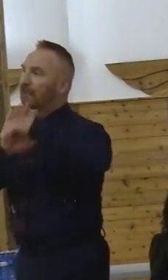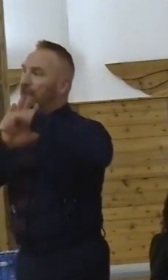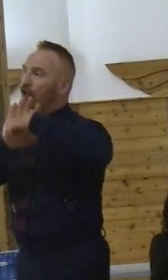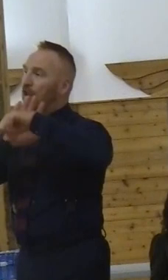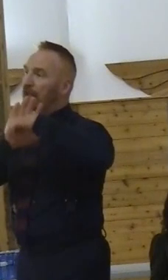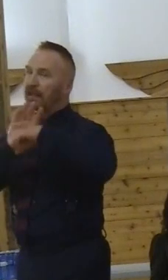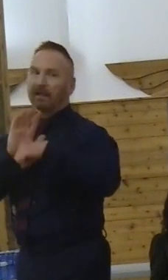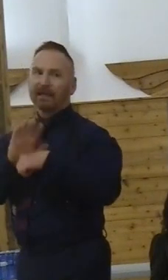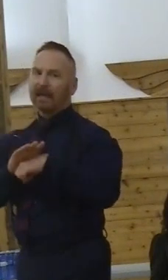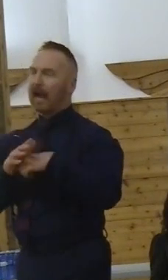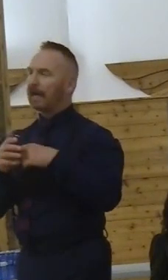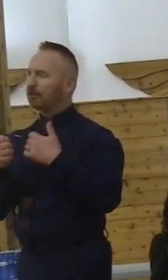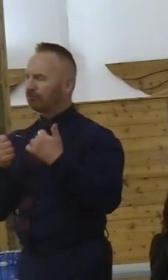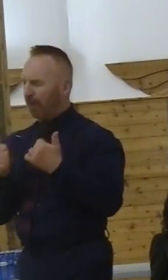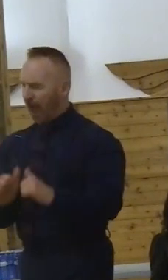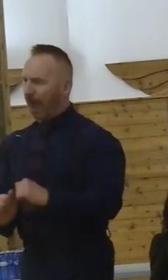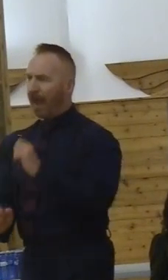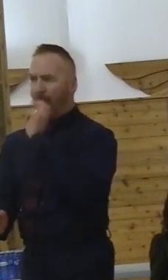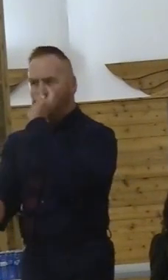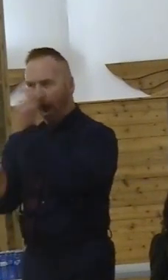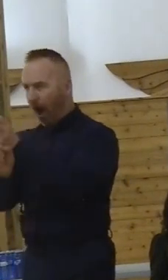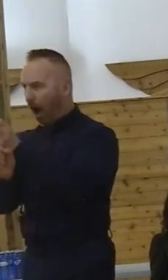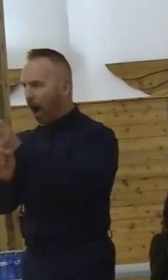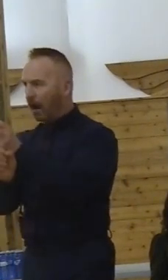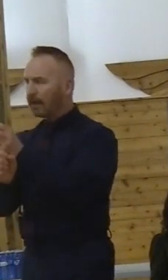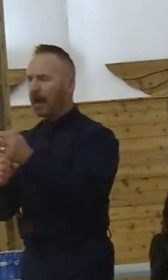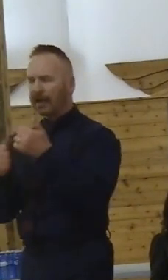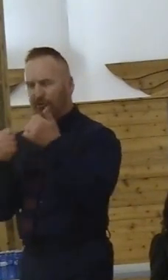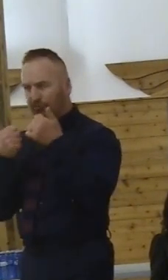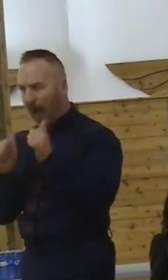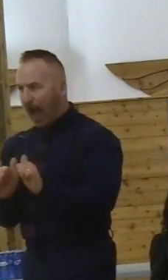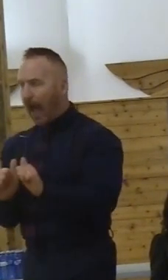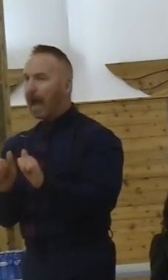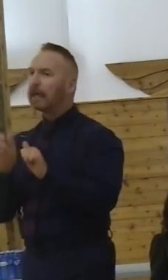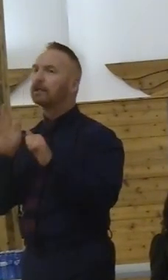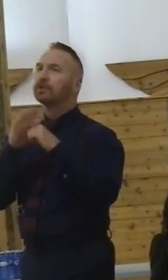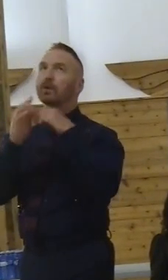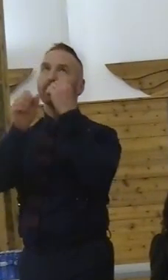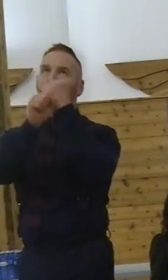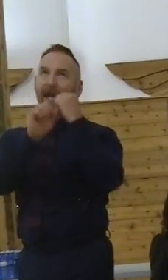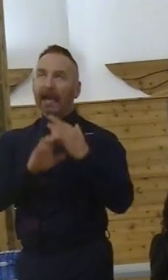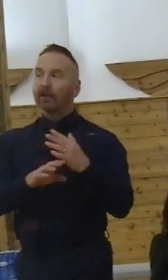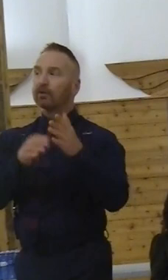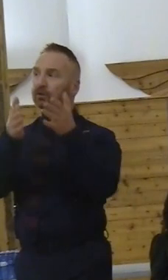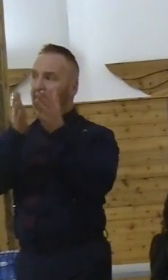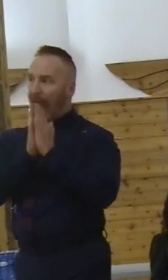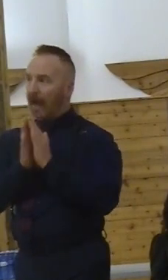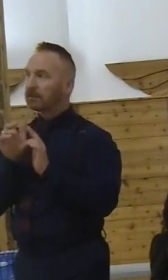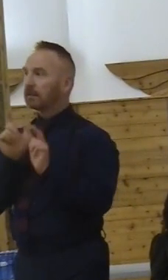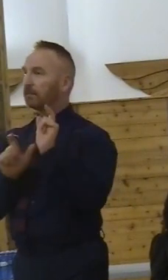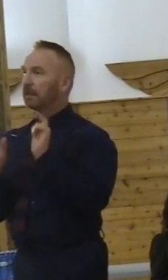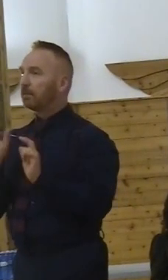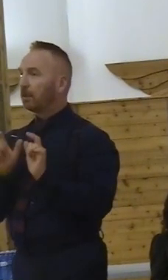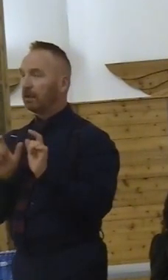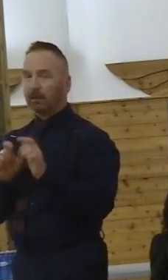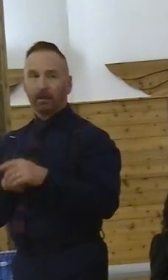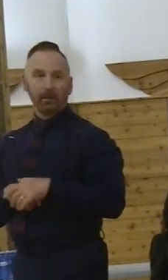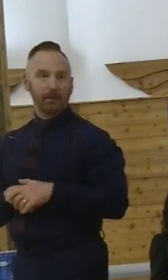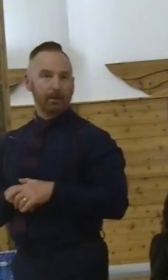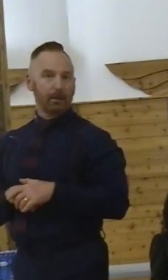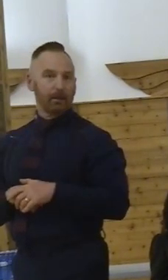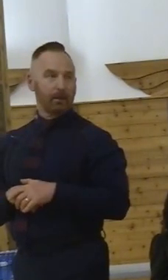as hard as I can, to create or asking the people that are missing.